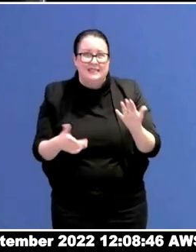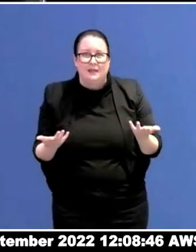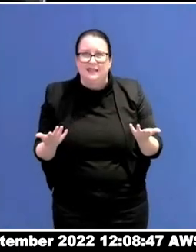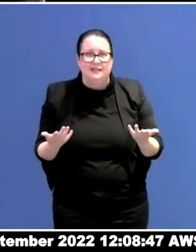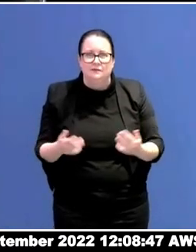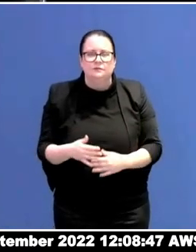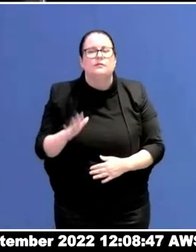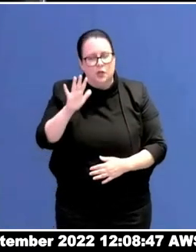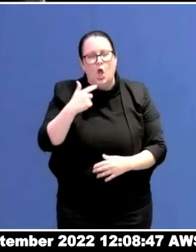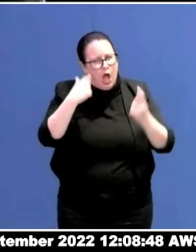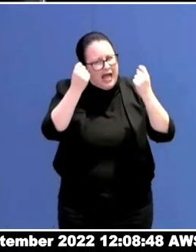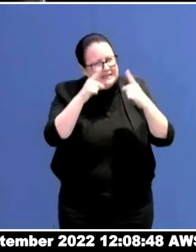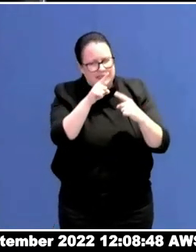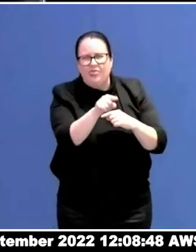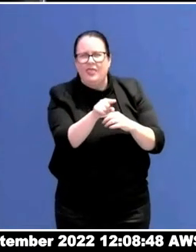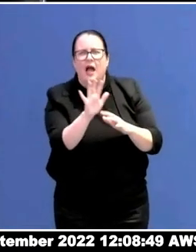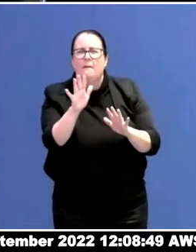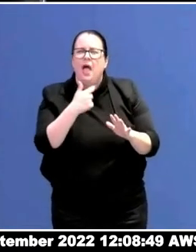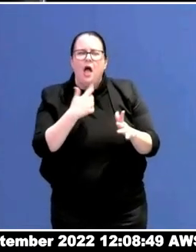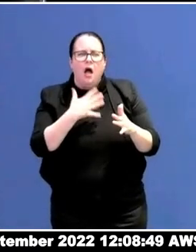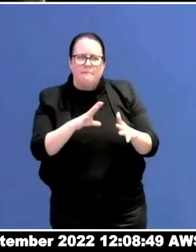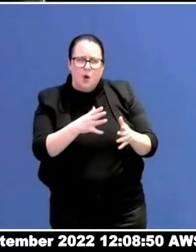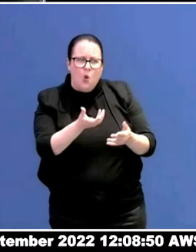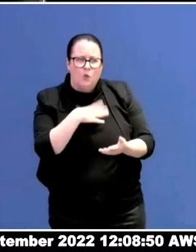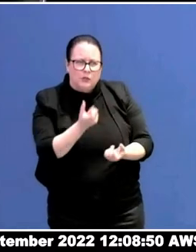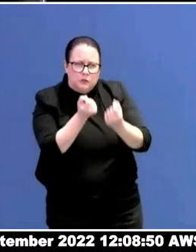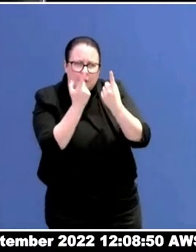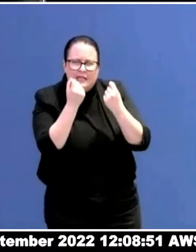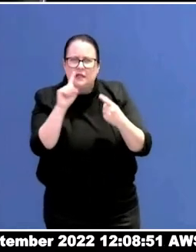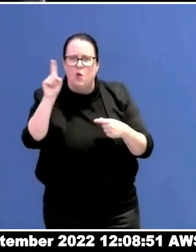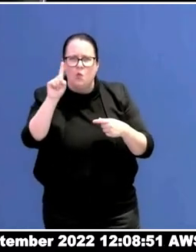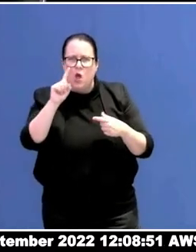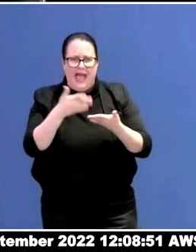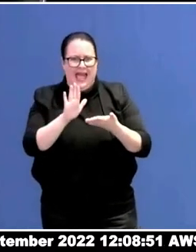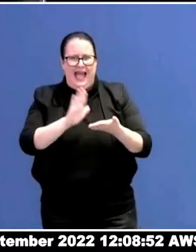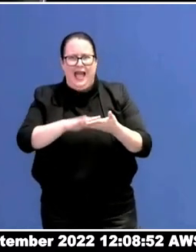I understand, but I was just interested in the people who were actually in